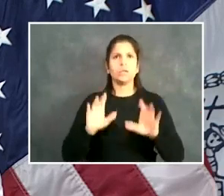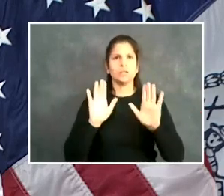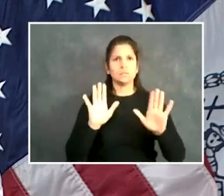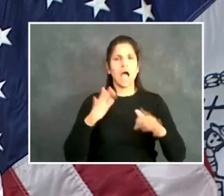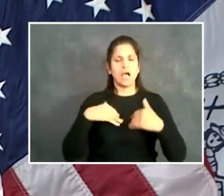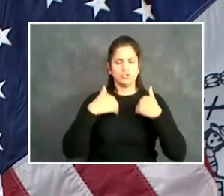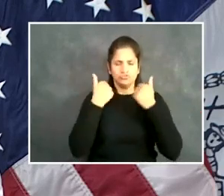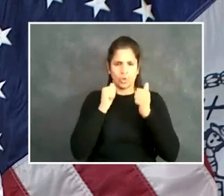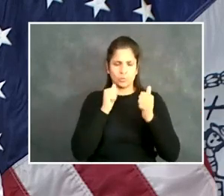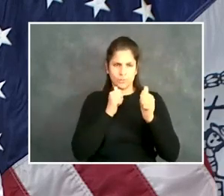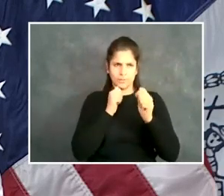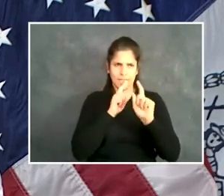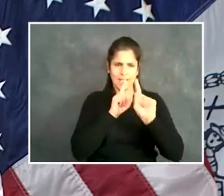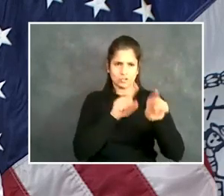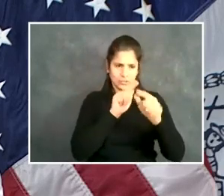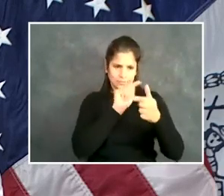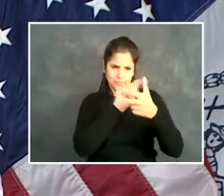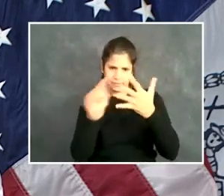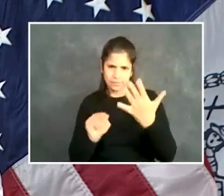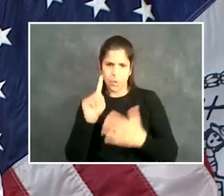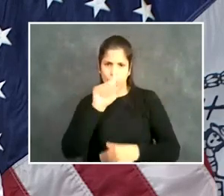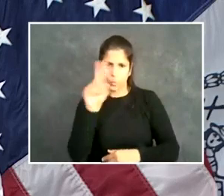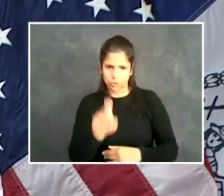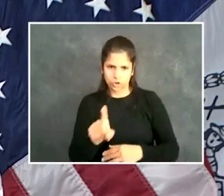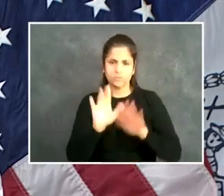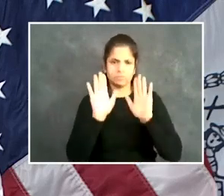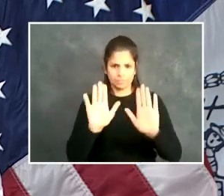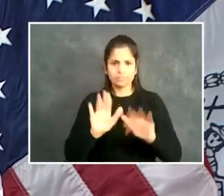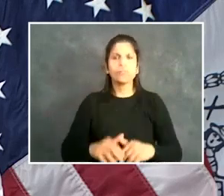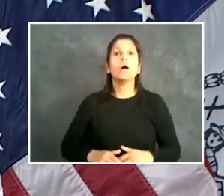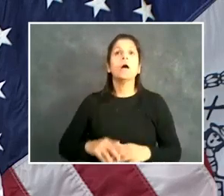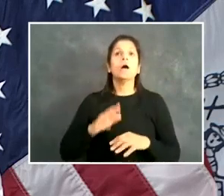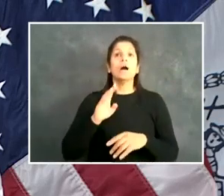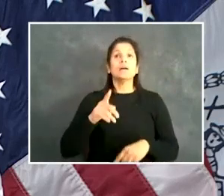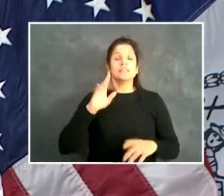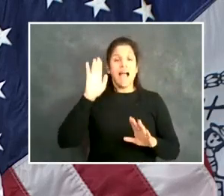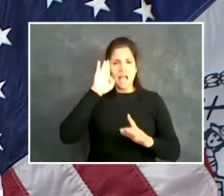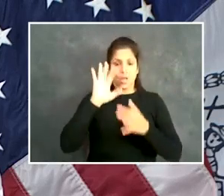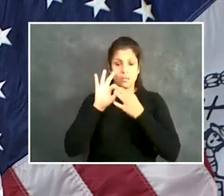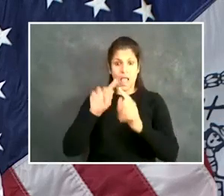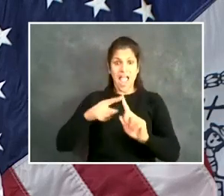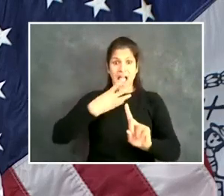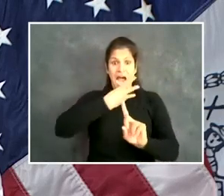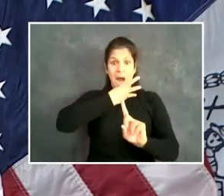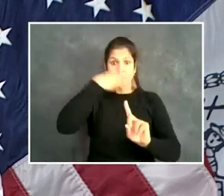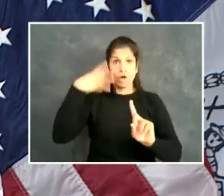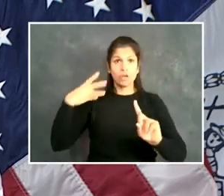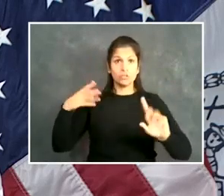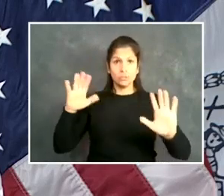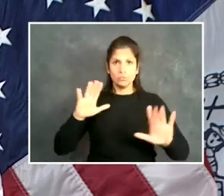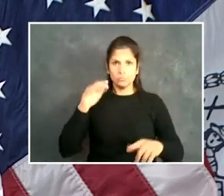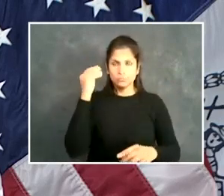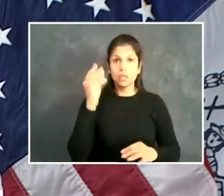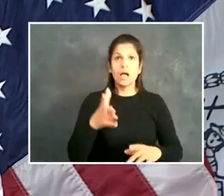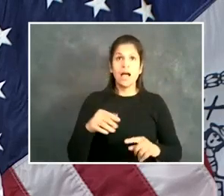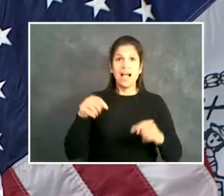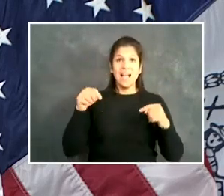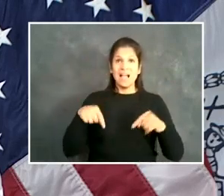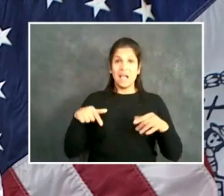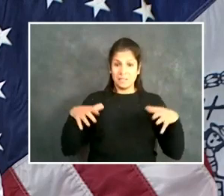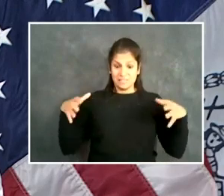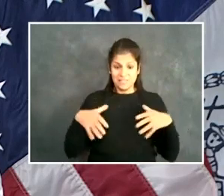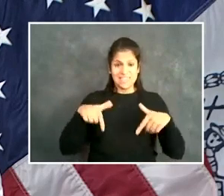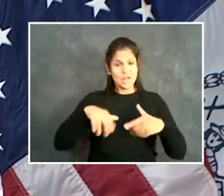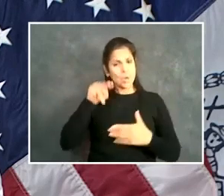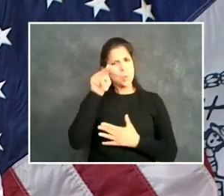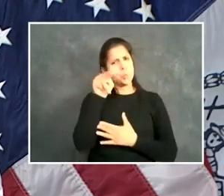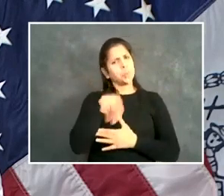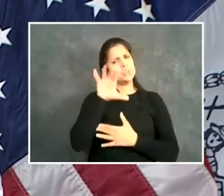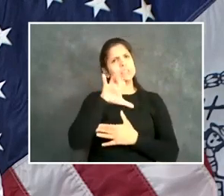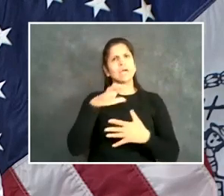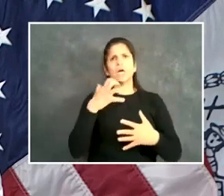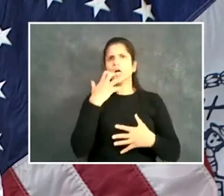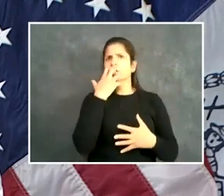LET ME TAKE THE FIRST STAB.